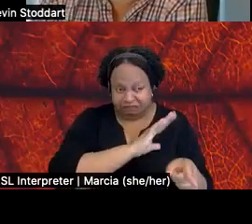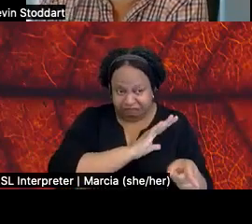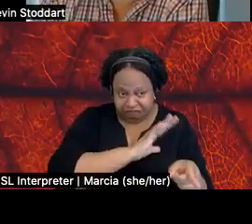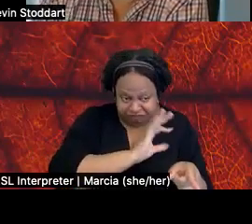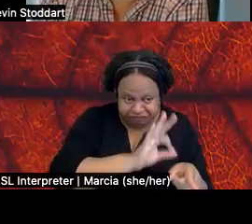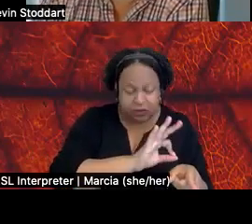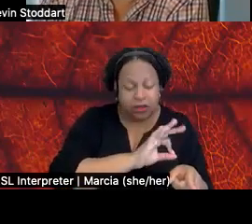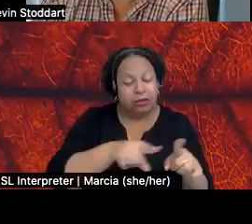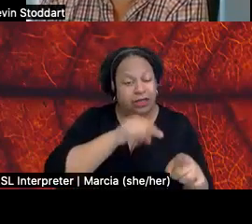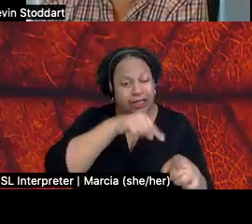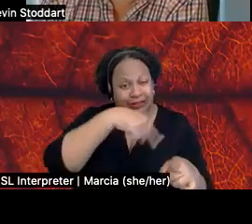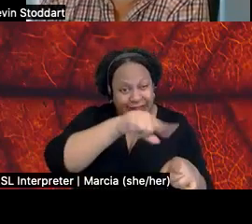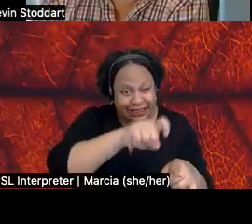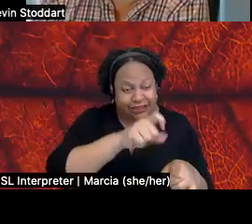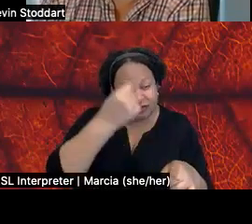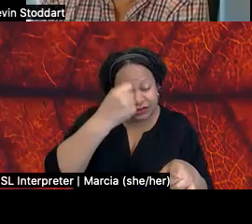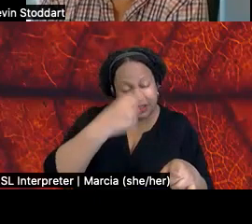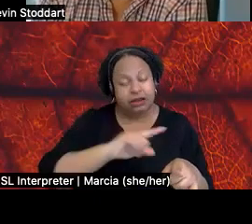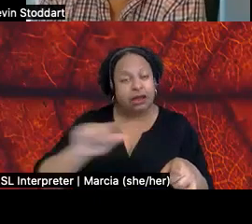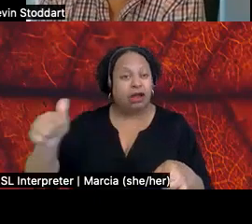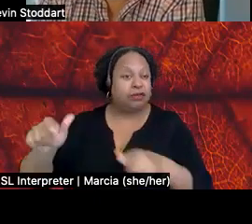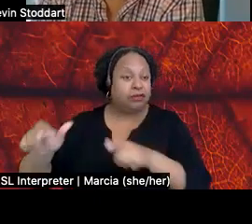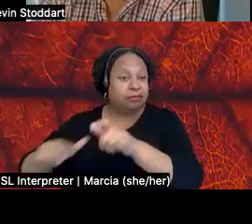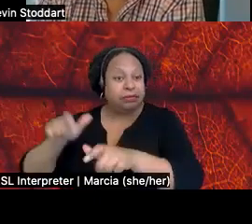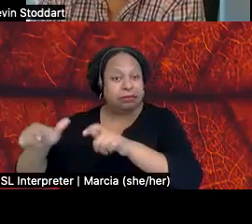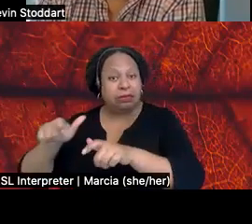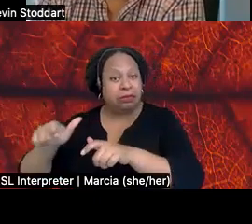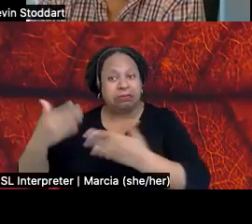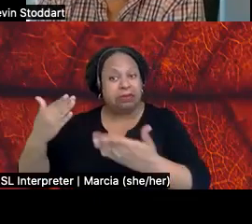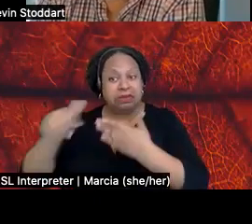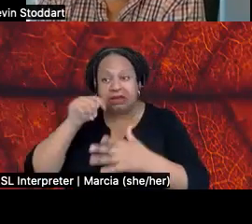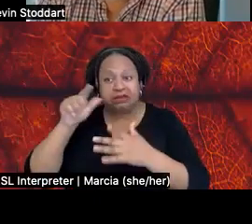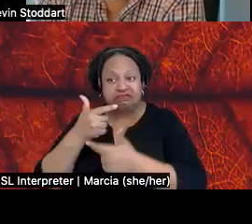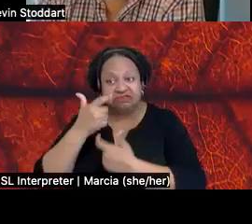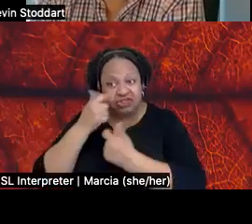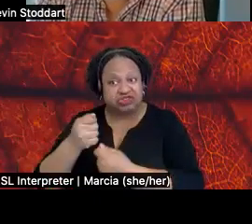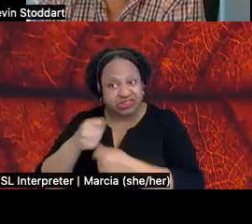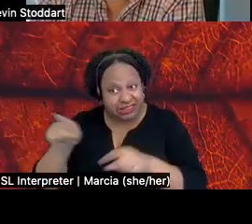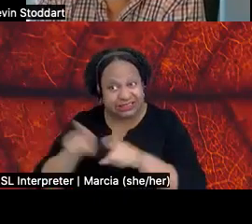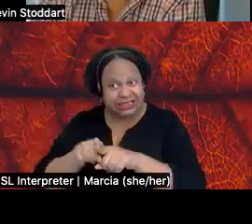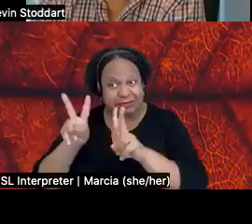be interested in the subject matter that they are so passionate about.